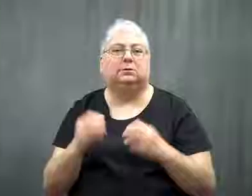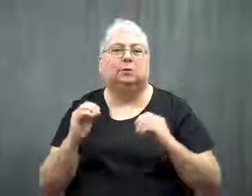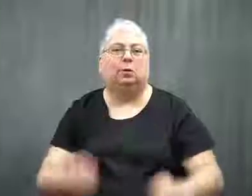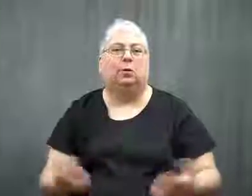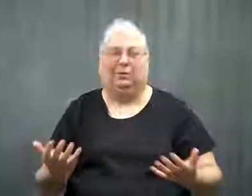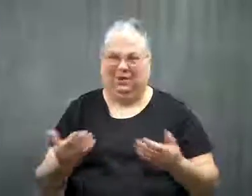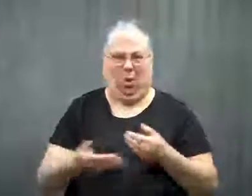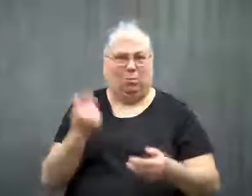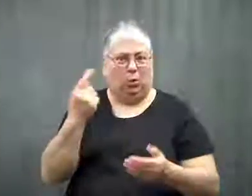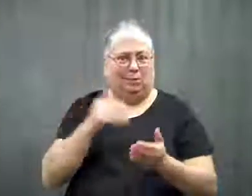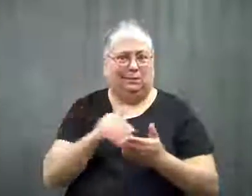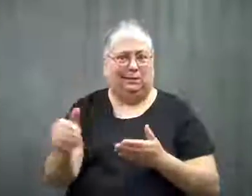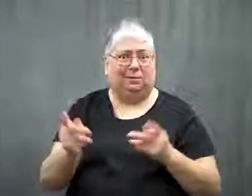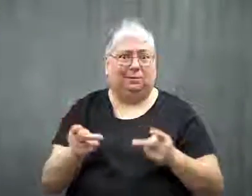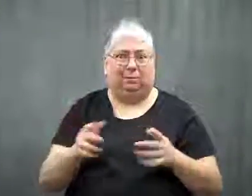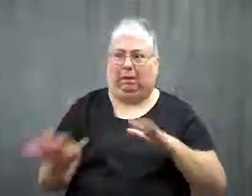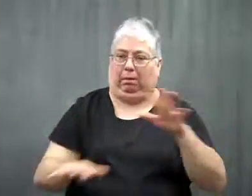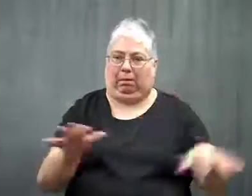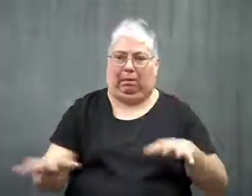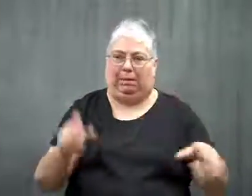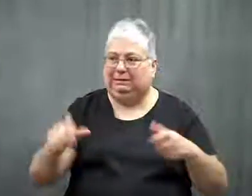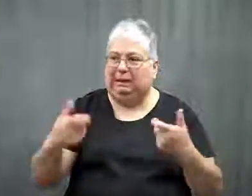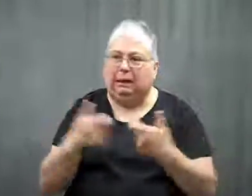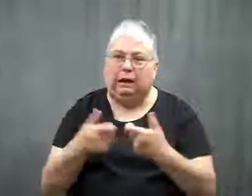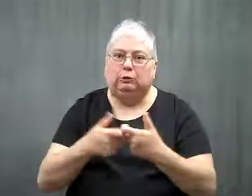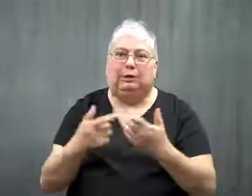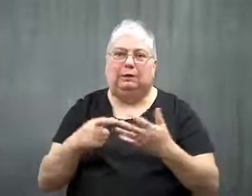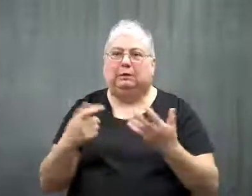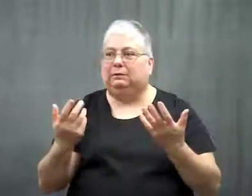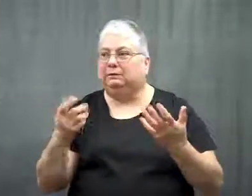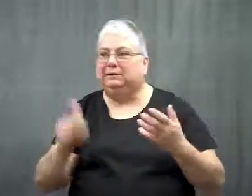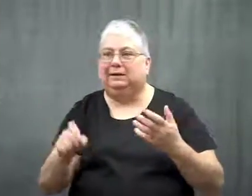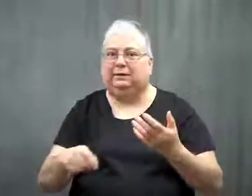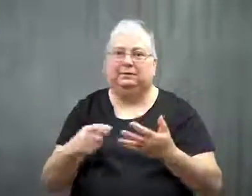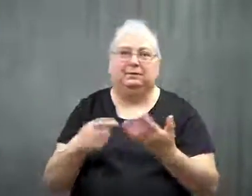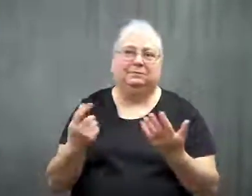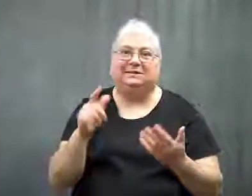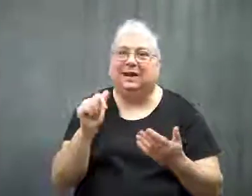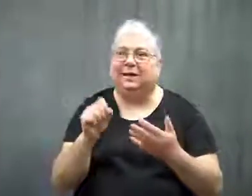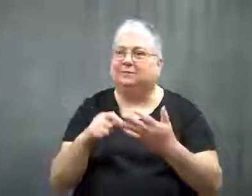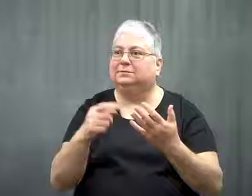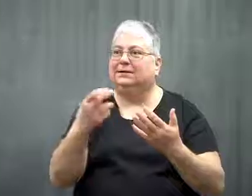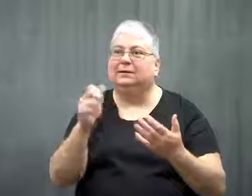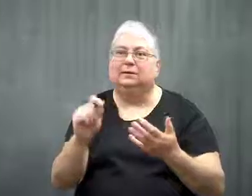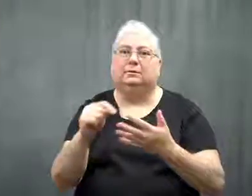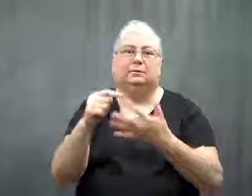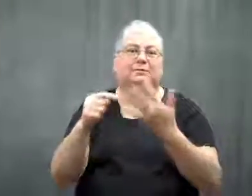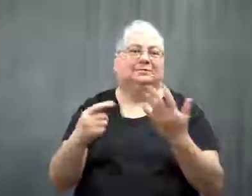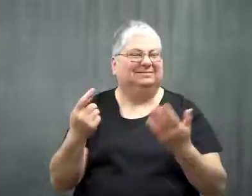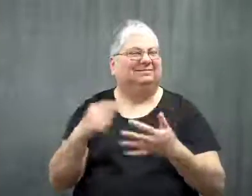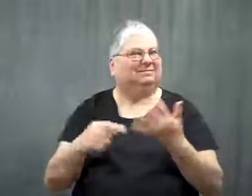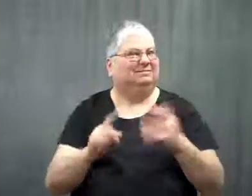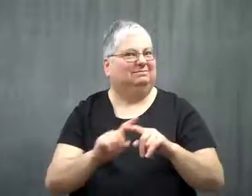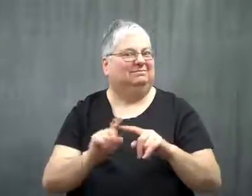That's almost 1 million people who need electricity, gas, heat and so forth.